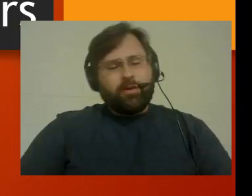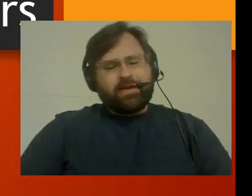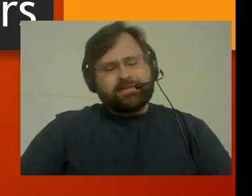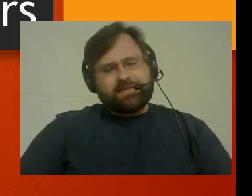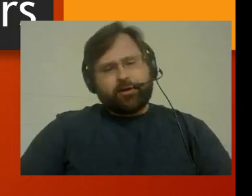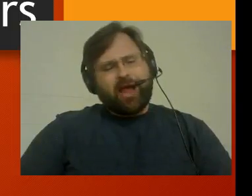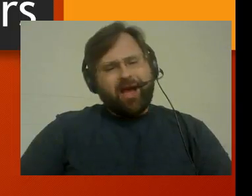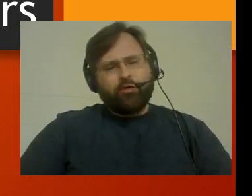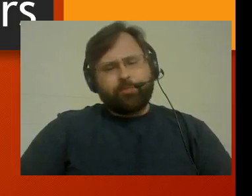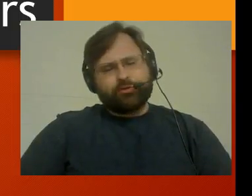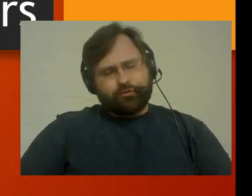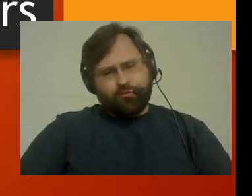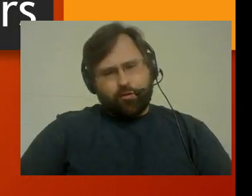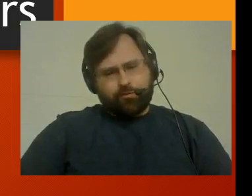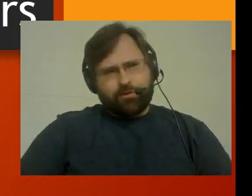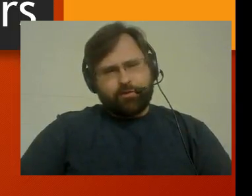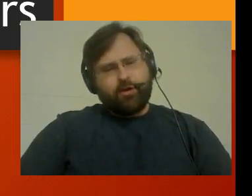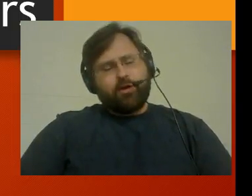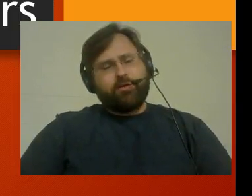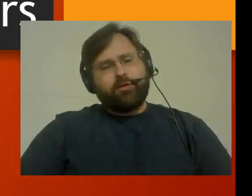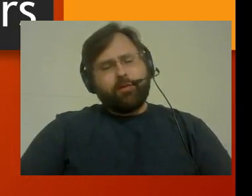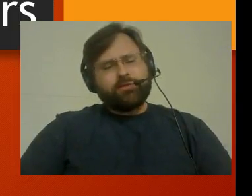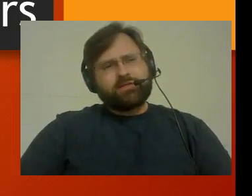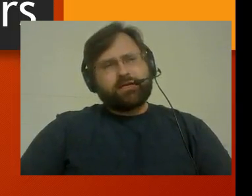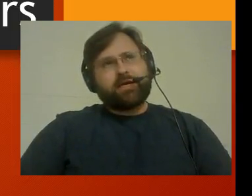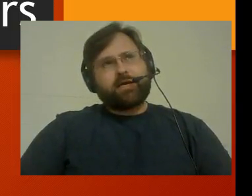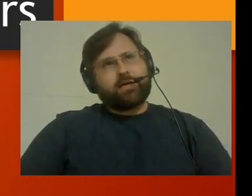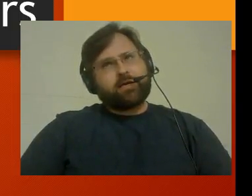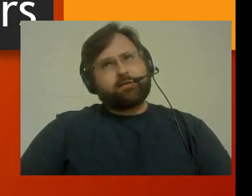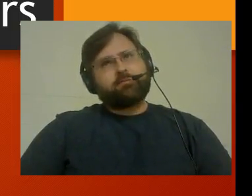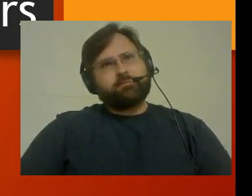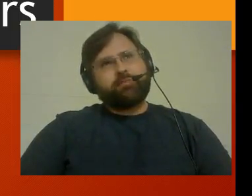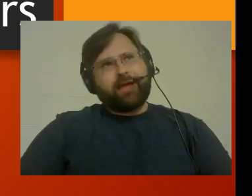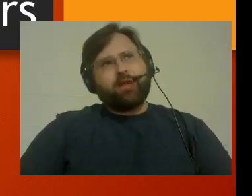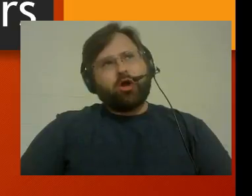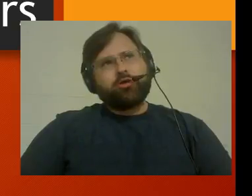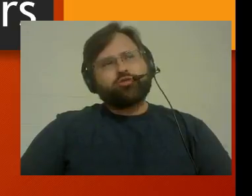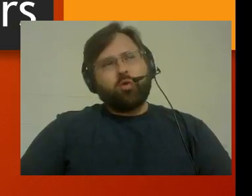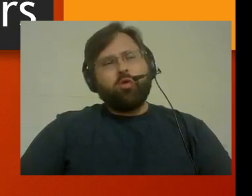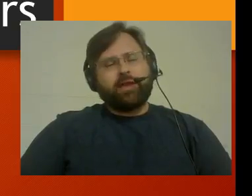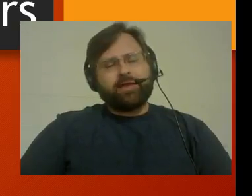we need to consider how numbers are formed numbers play a large role in